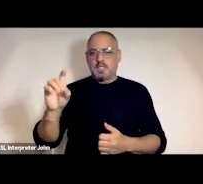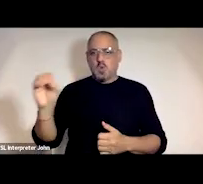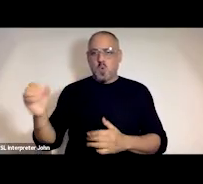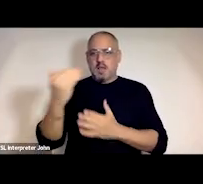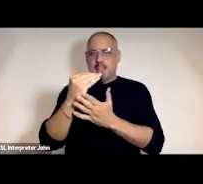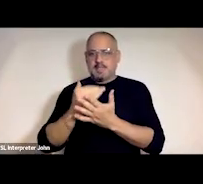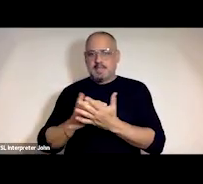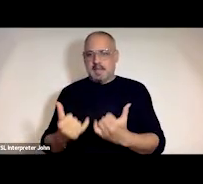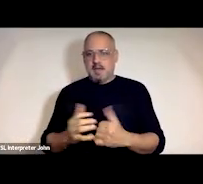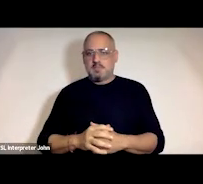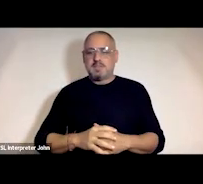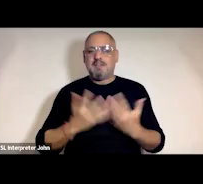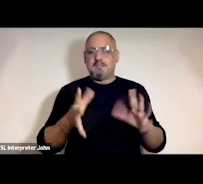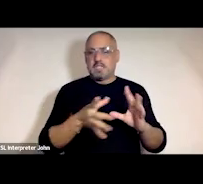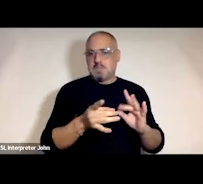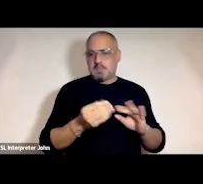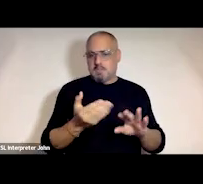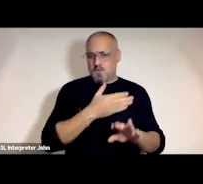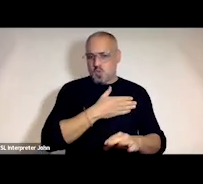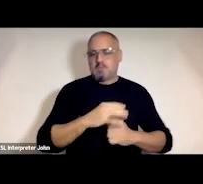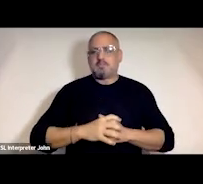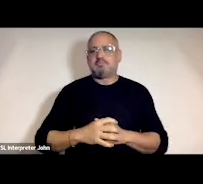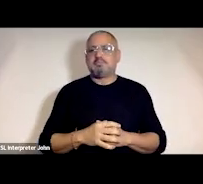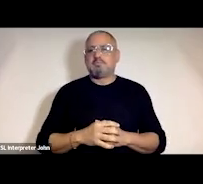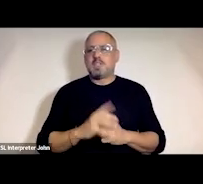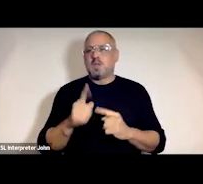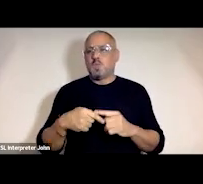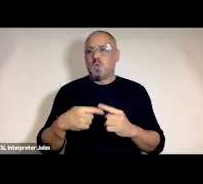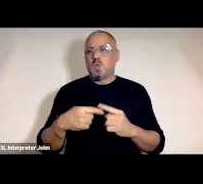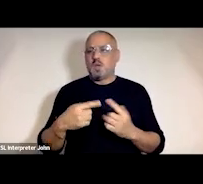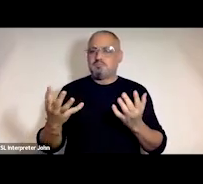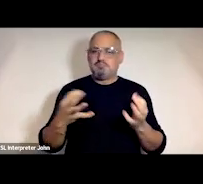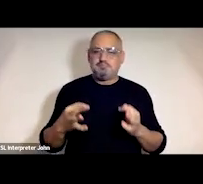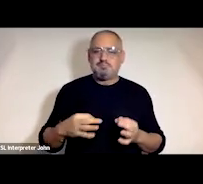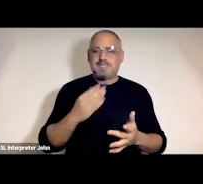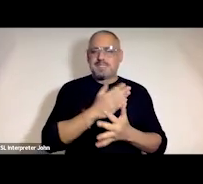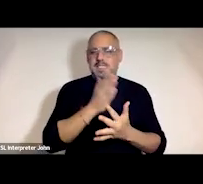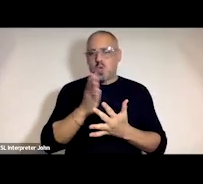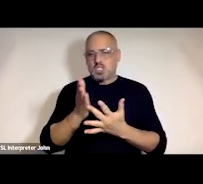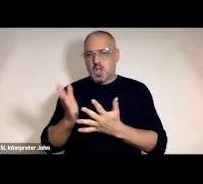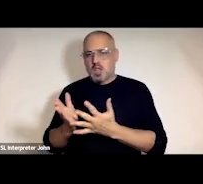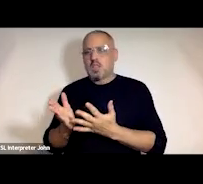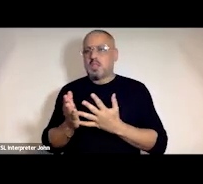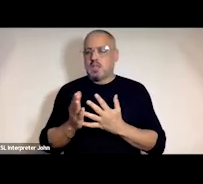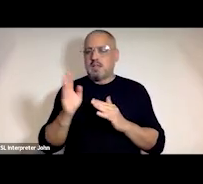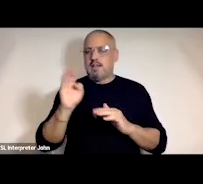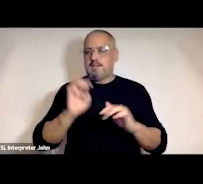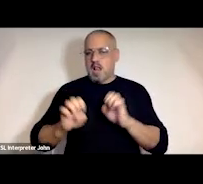And as mentioned previously when we talked about the sequential evaluation,